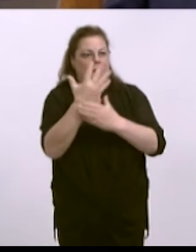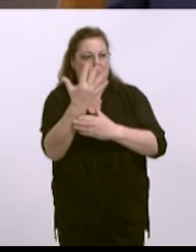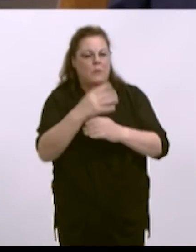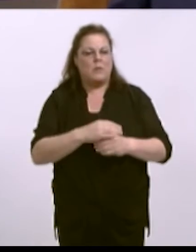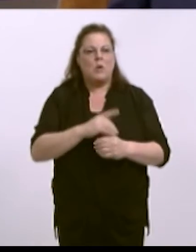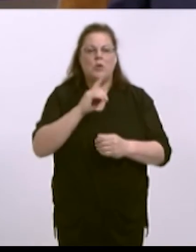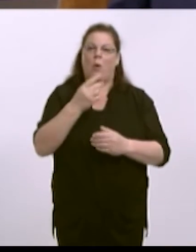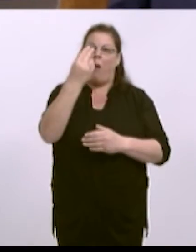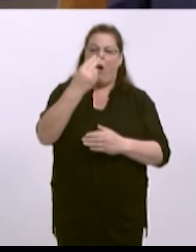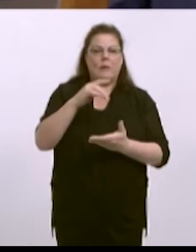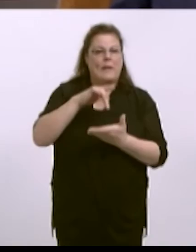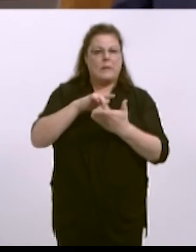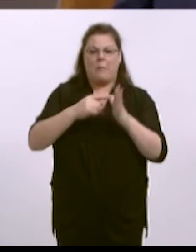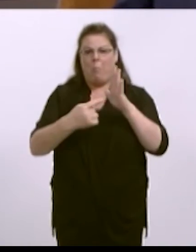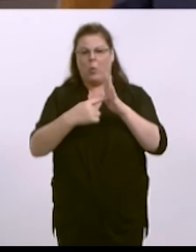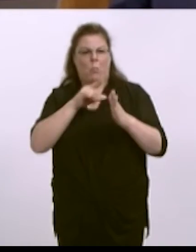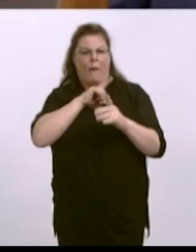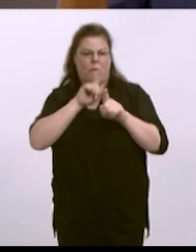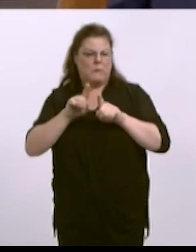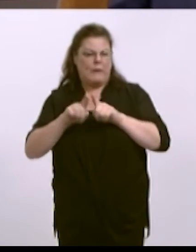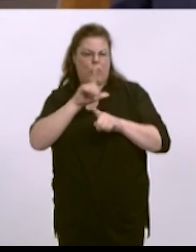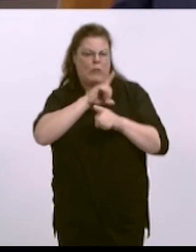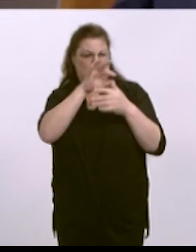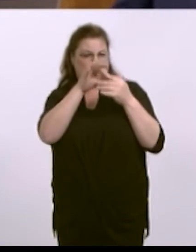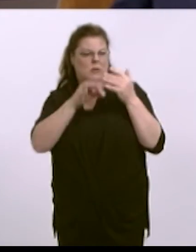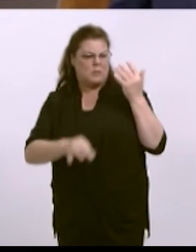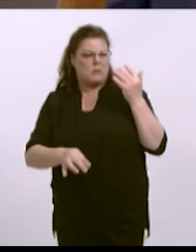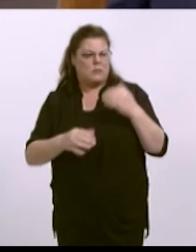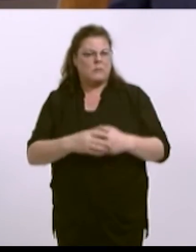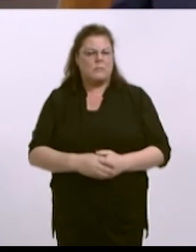important that go beyond what is immediately obvious to members of the public.